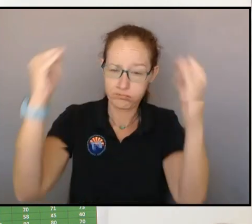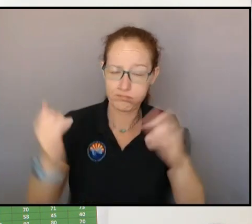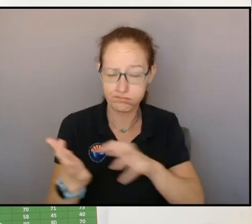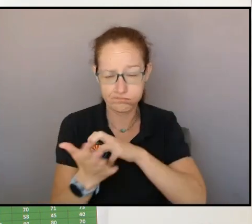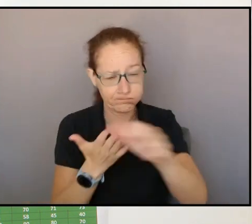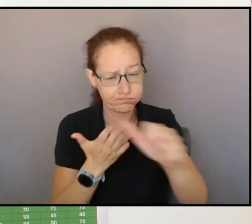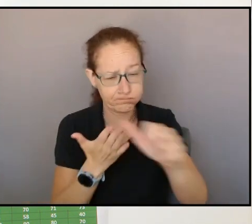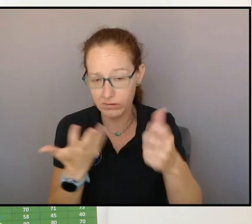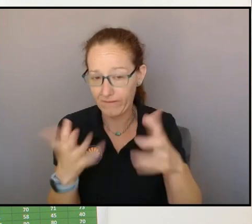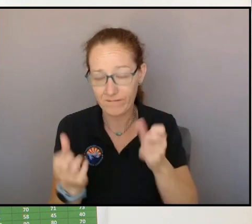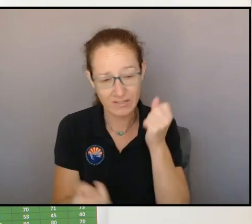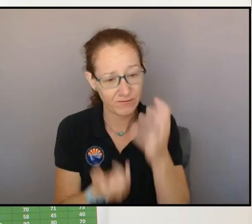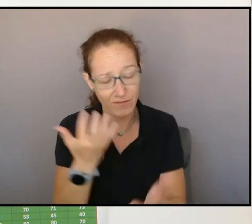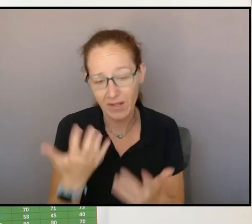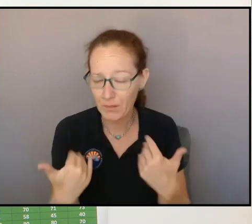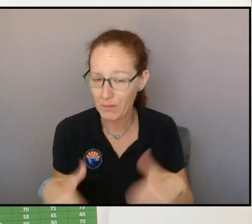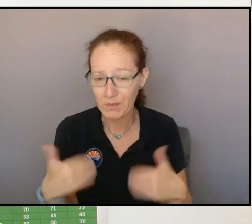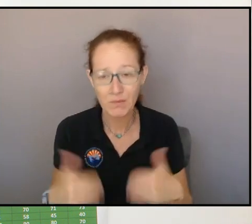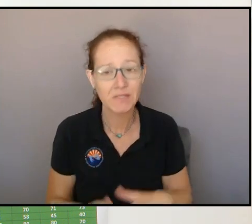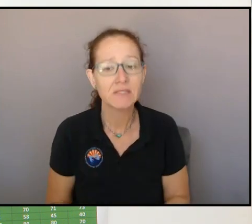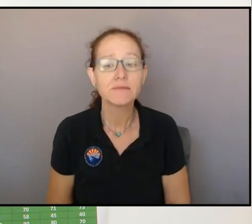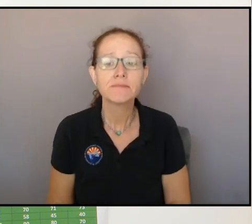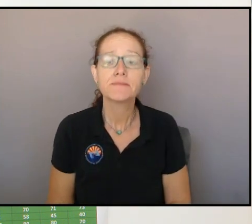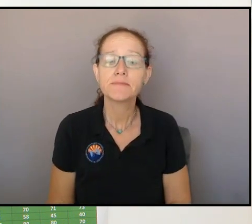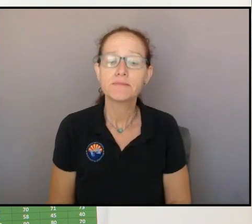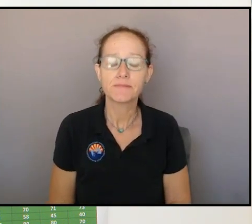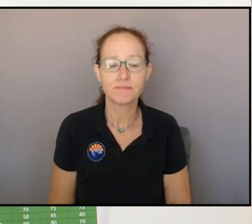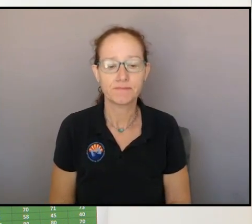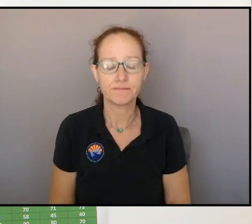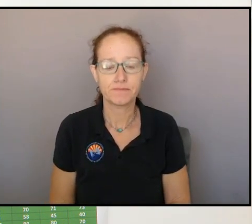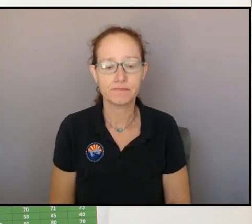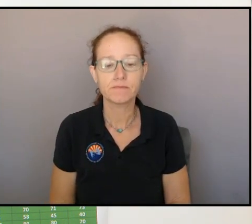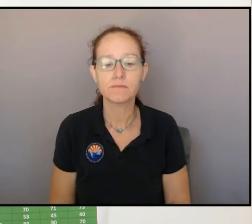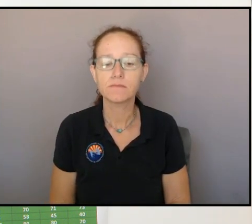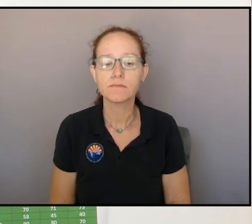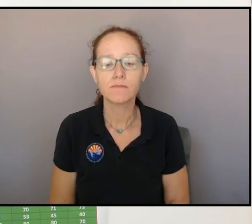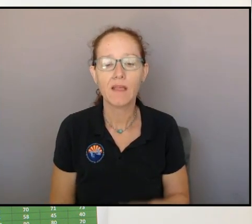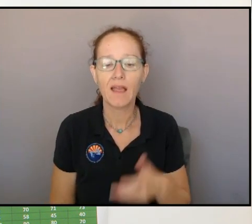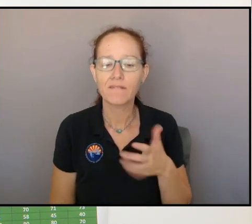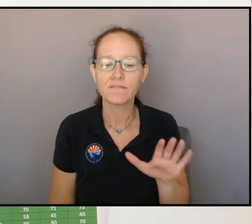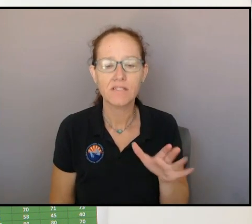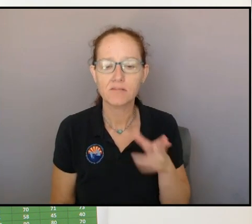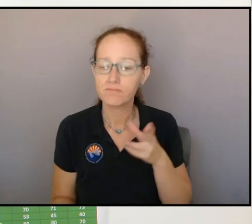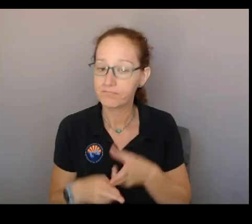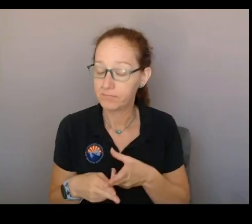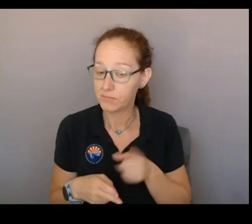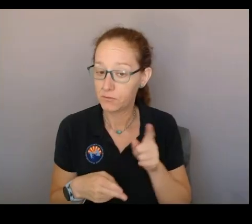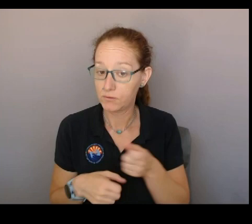slide. So, like I mentioned, you know, be prepared and be proactive when it comes to flooding. It can happen